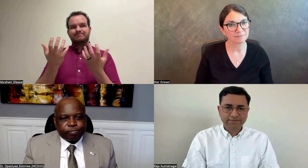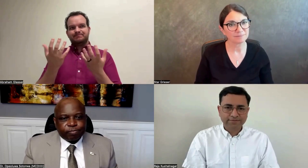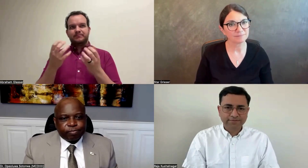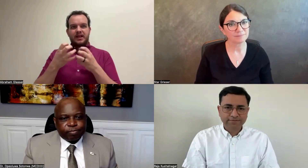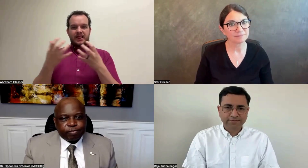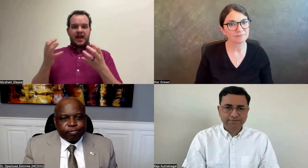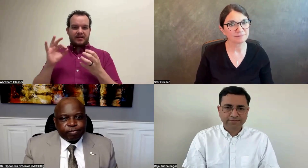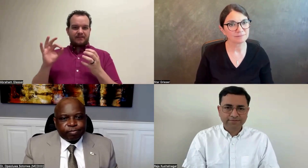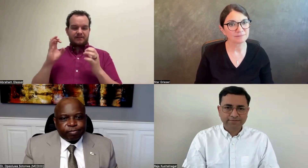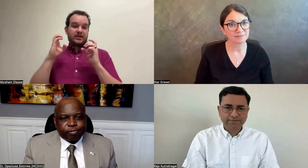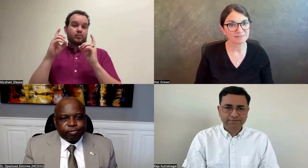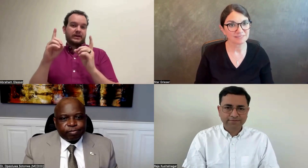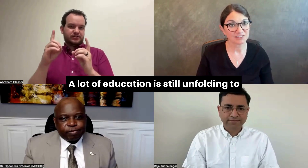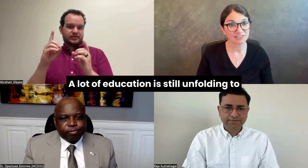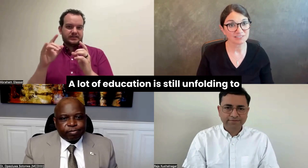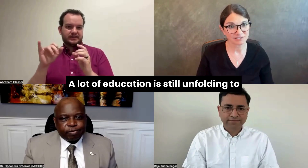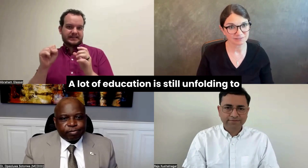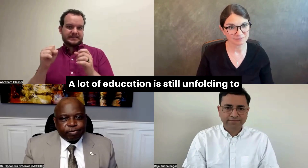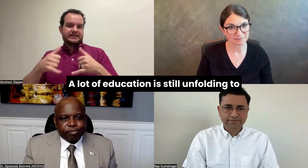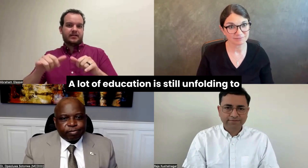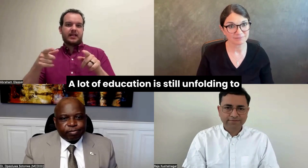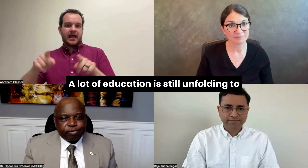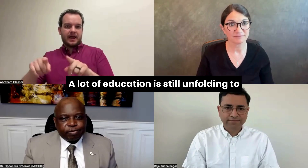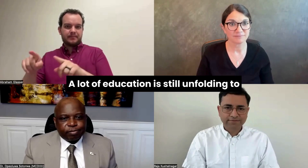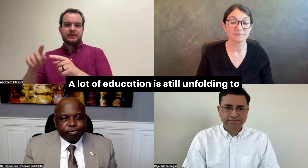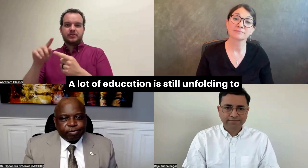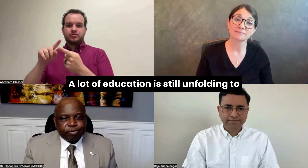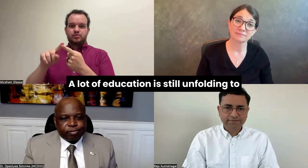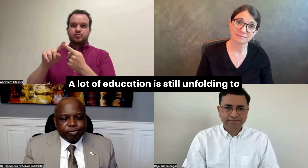A lot of education is still unfolding to